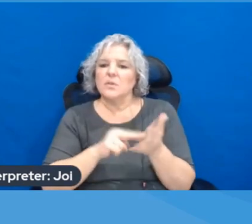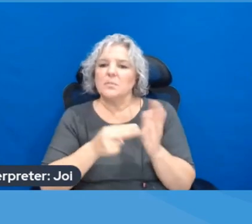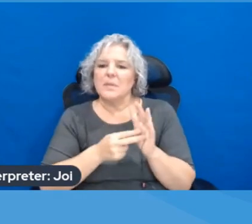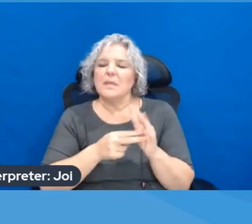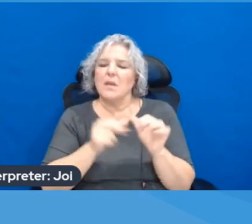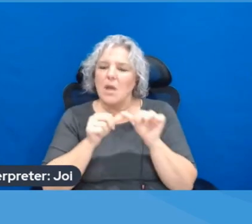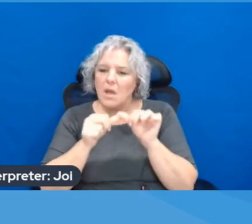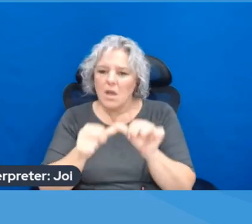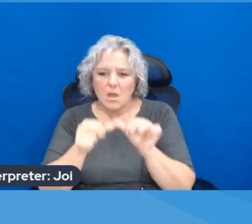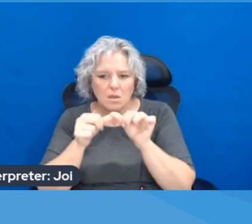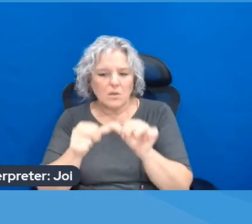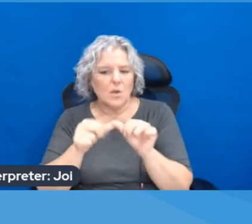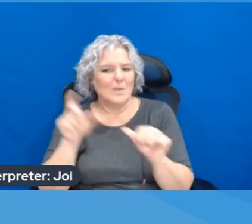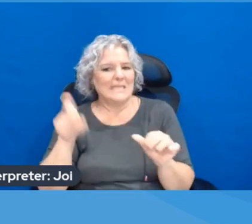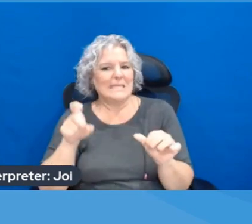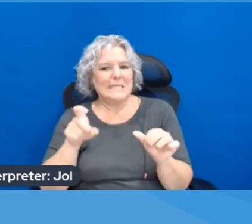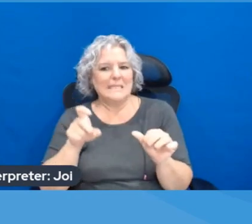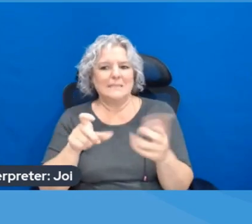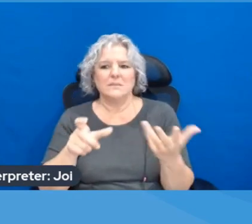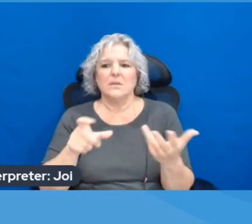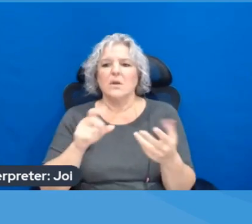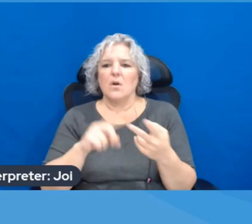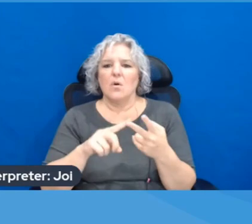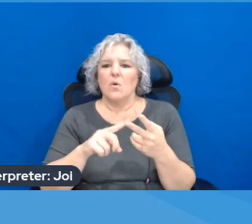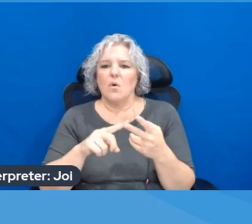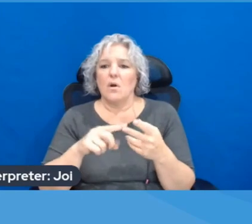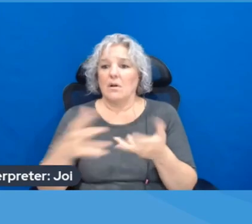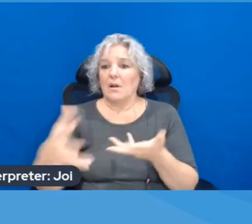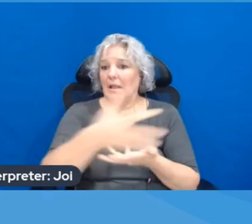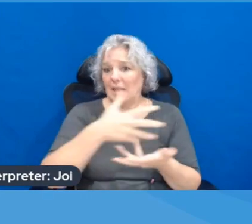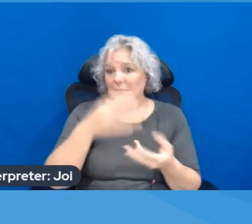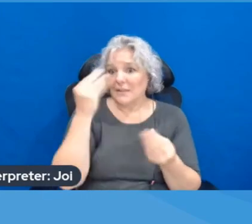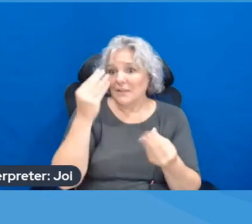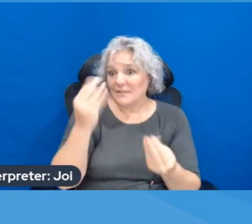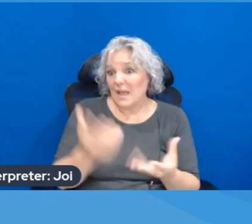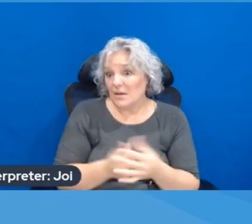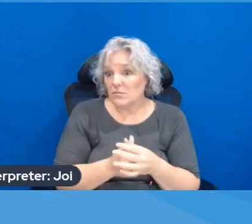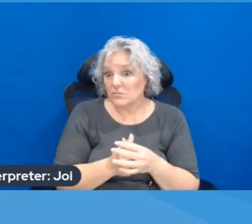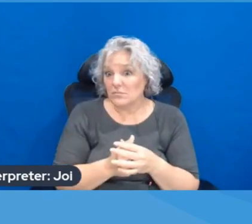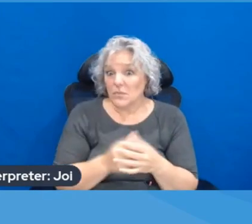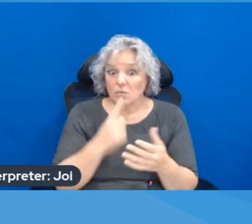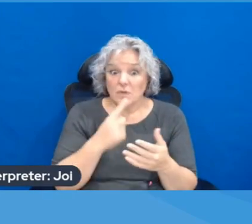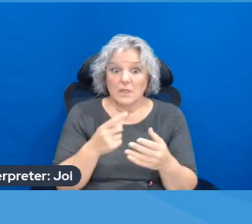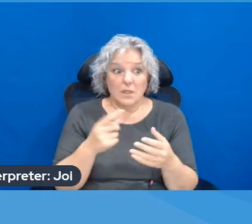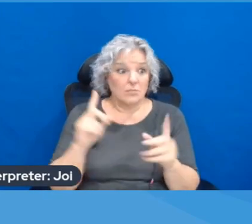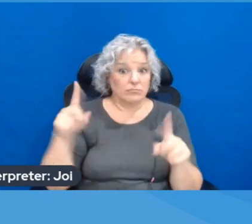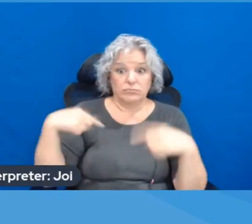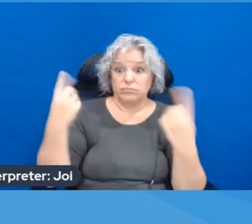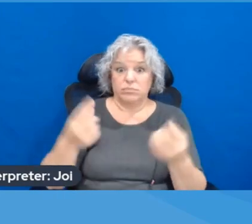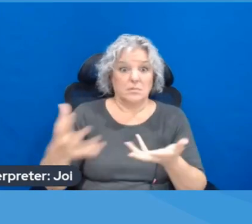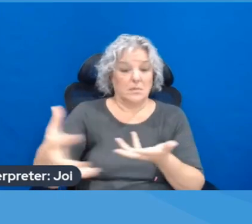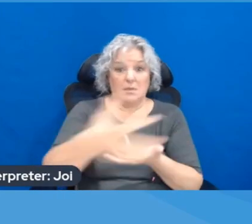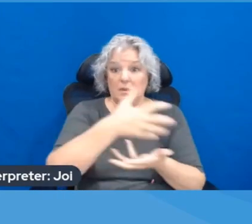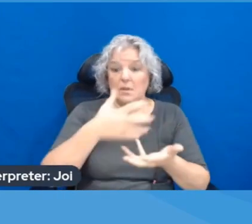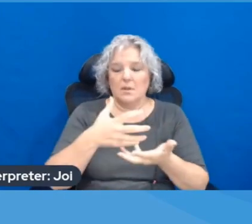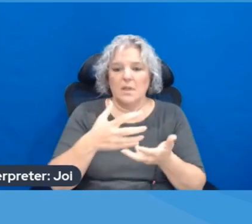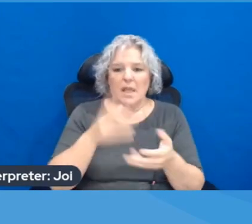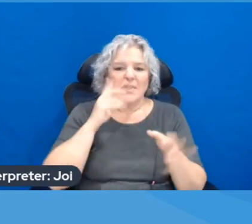to needs and requests in the moment. And then collecting data on the PD support provided to determine impact on implementation and outcomes